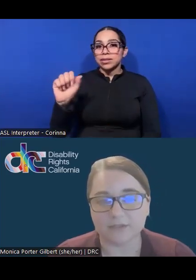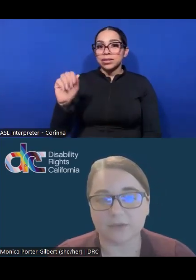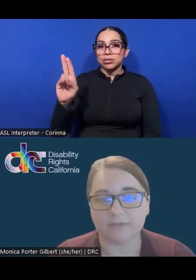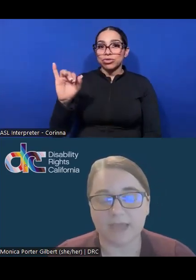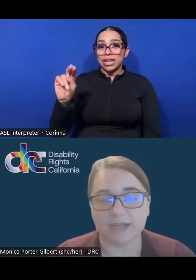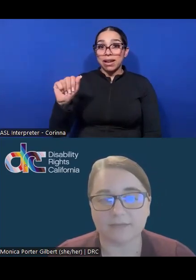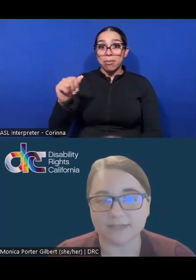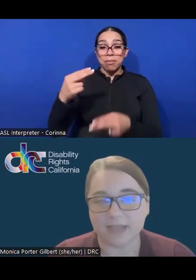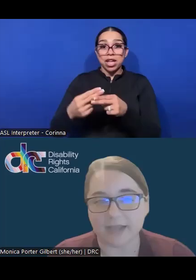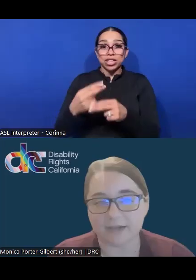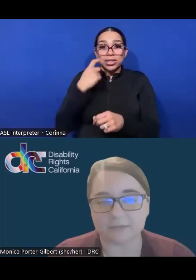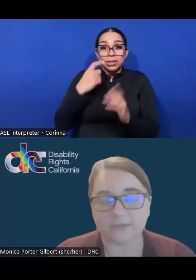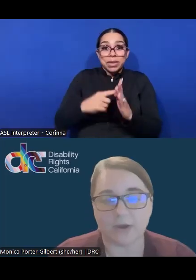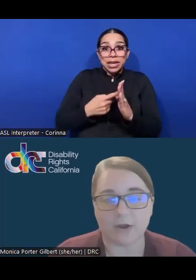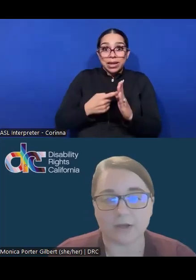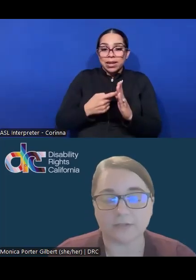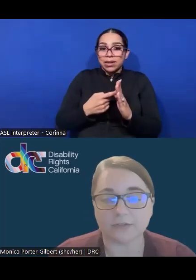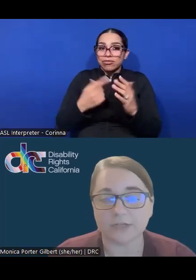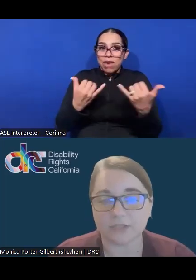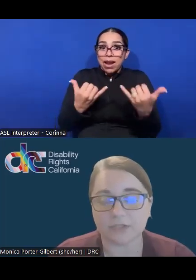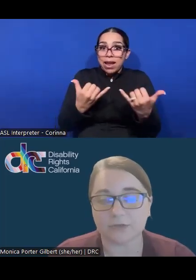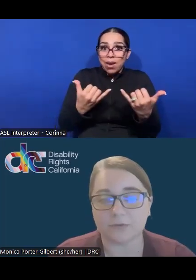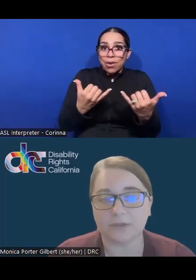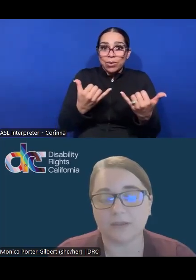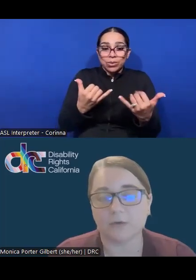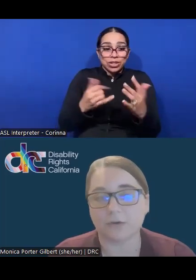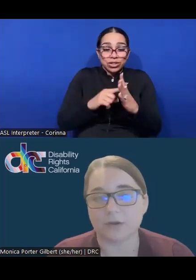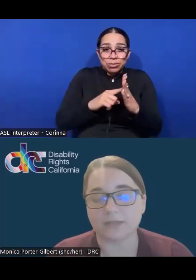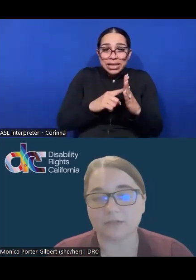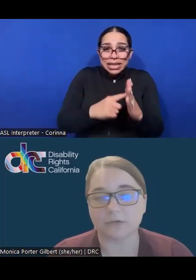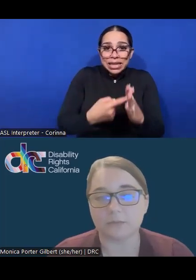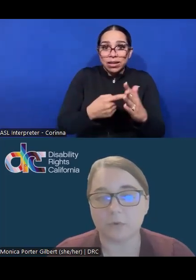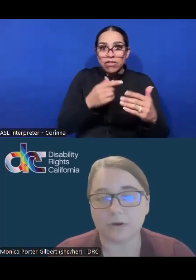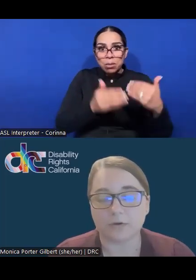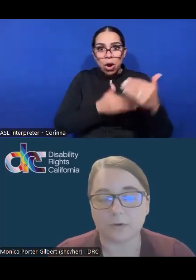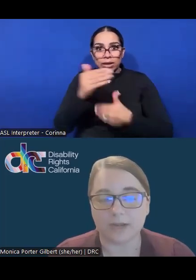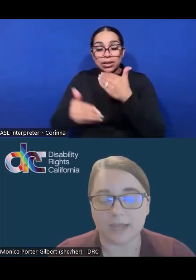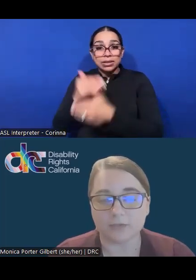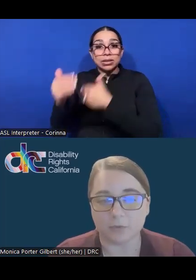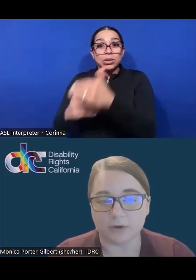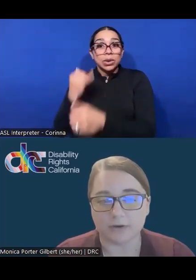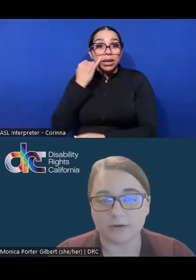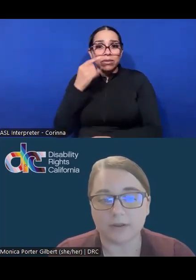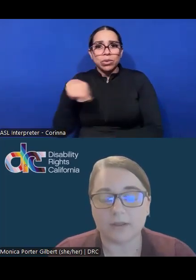So if any of these items are concerning to you, or you'd like to learn more or engage more,